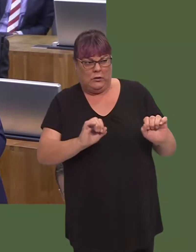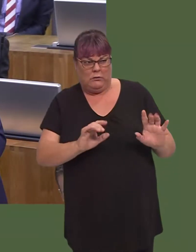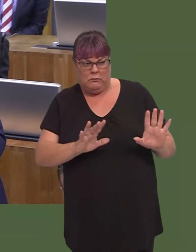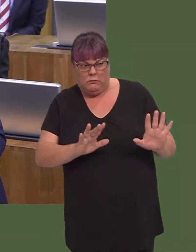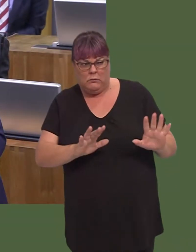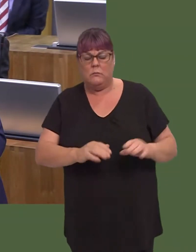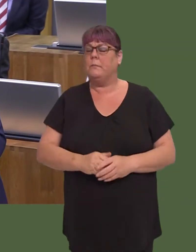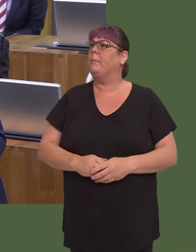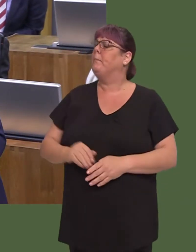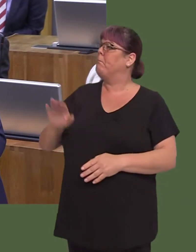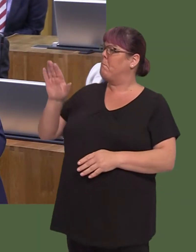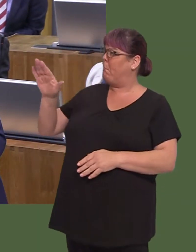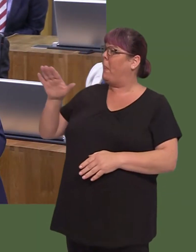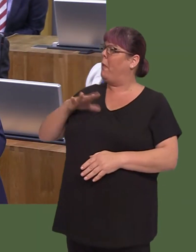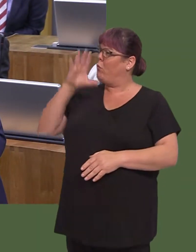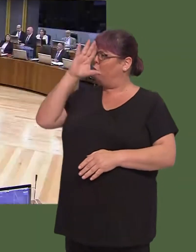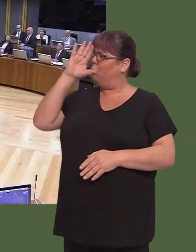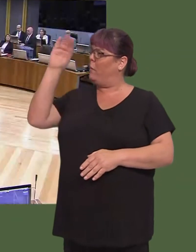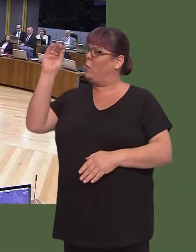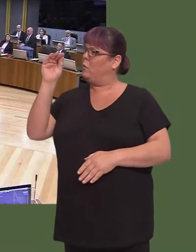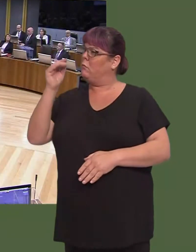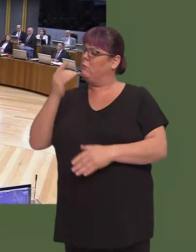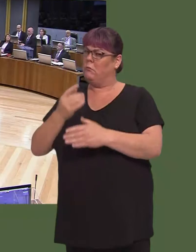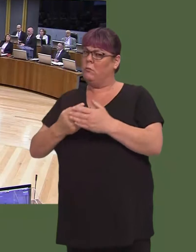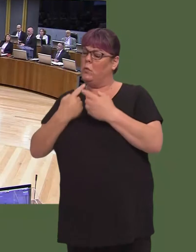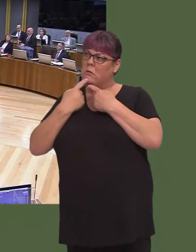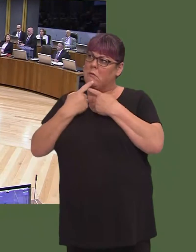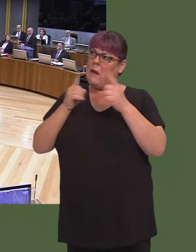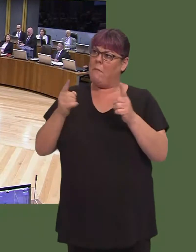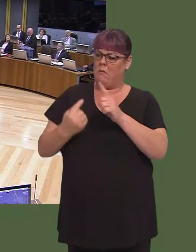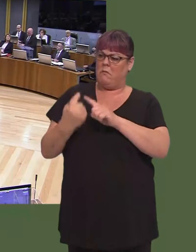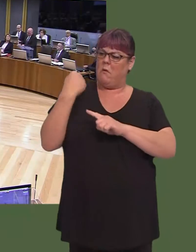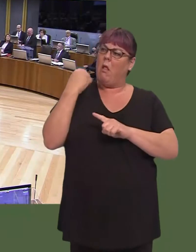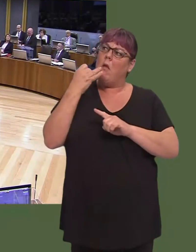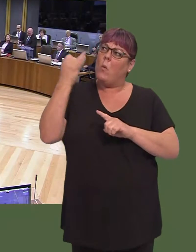work or into training you will be denied such support. How is this compatible with your